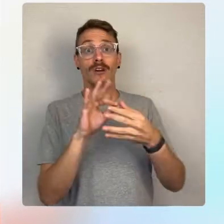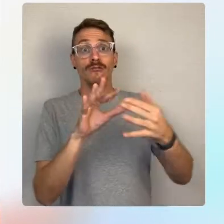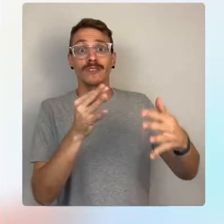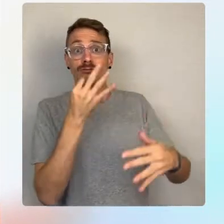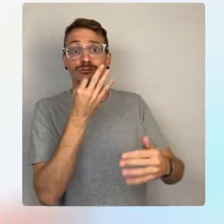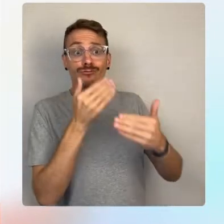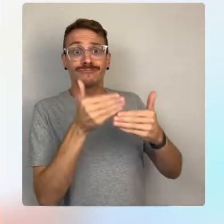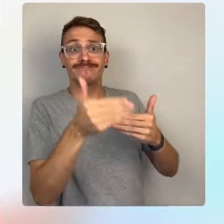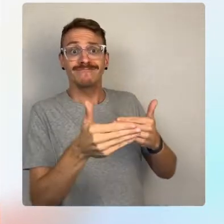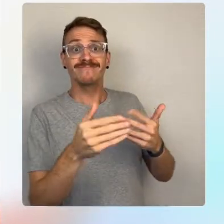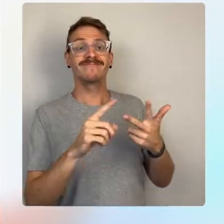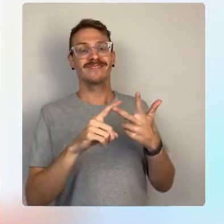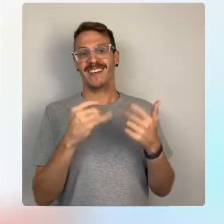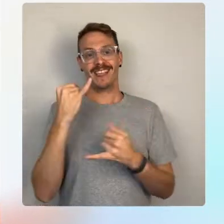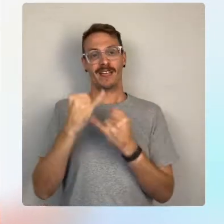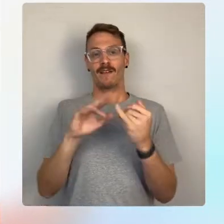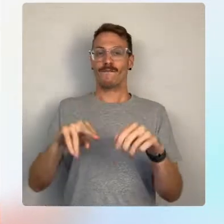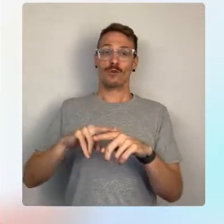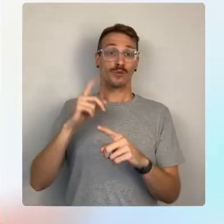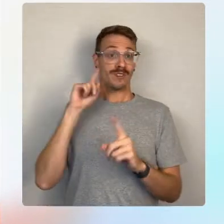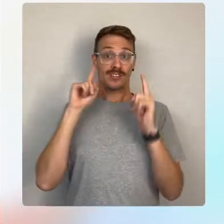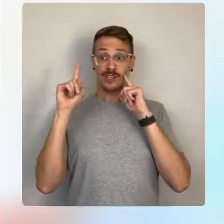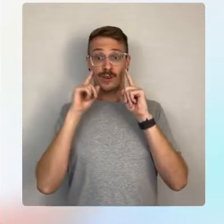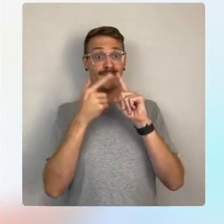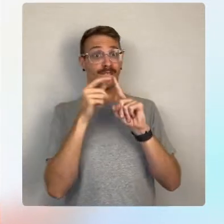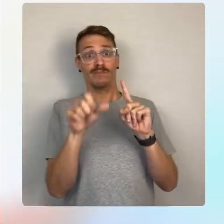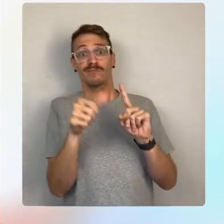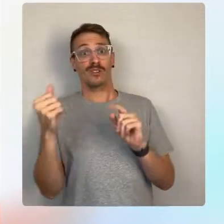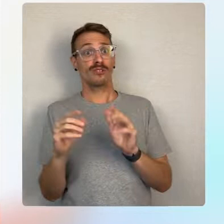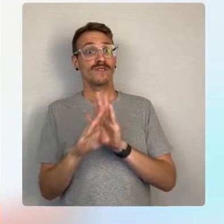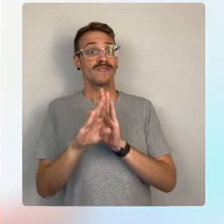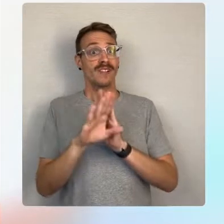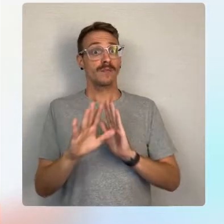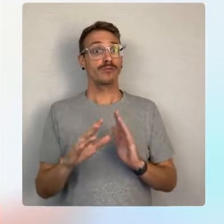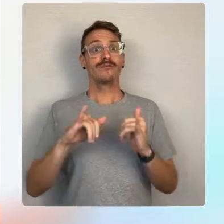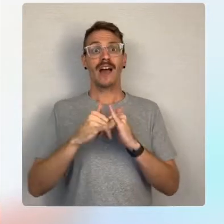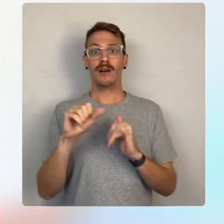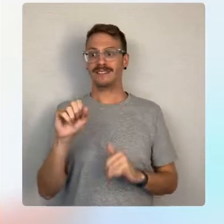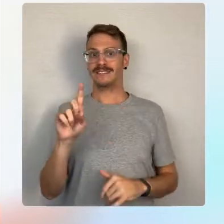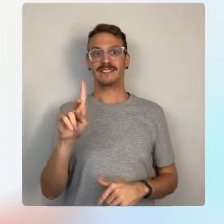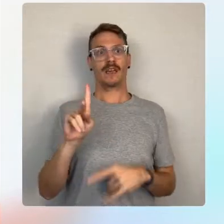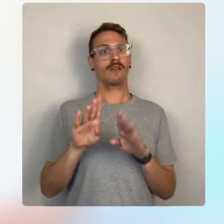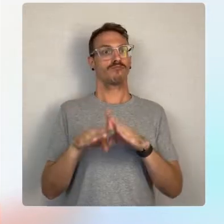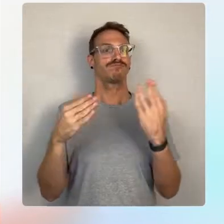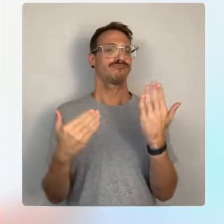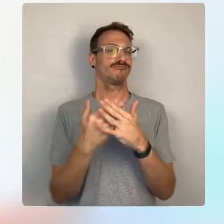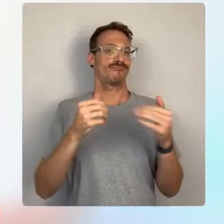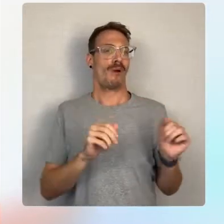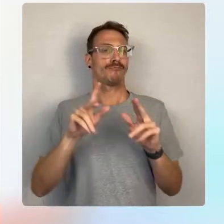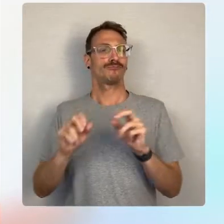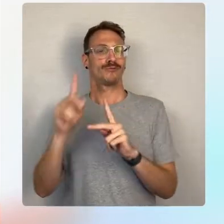and last but not least, you'll hear from fellow developers about how the SDK opened up new opportunities for them.